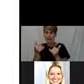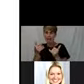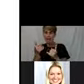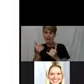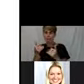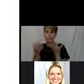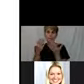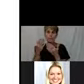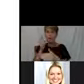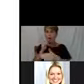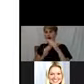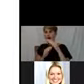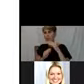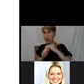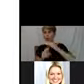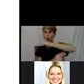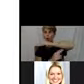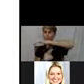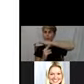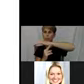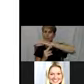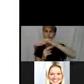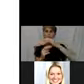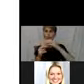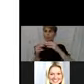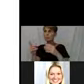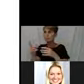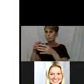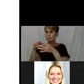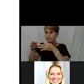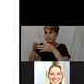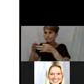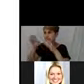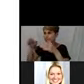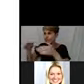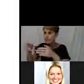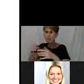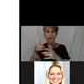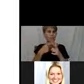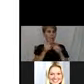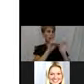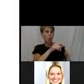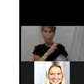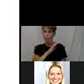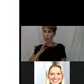and then within an hour I'll be in a boardroom explaining to them what I just saw and how that should influence policy.